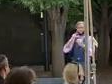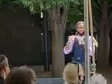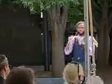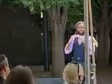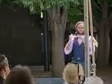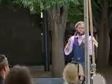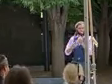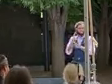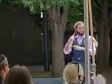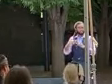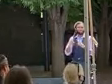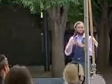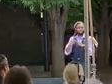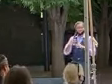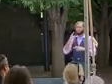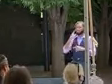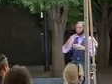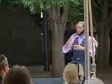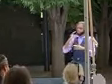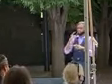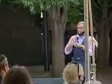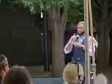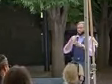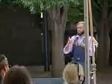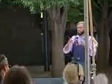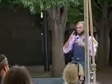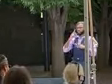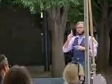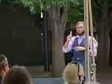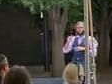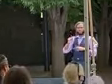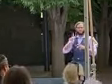and for the rightful place of disabled people in the American narrative.